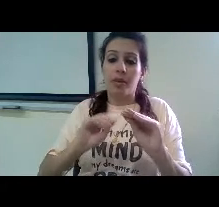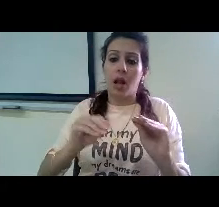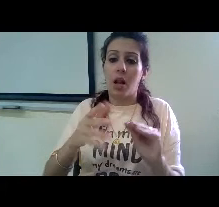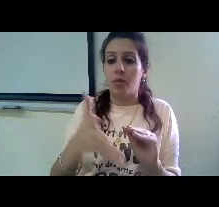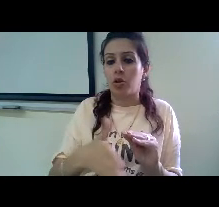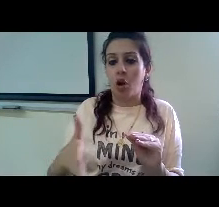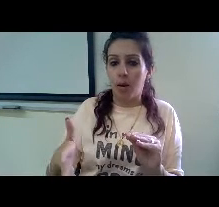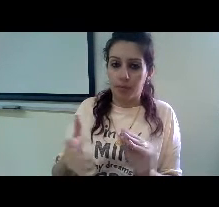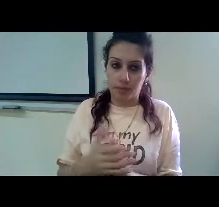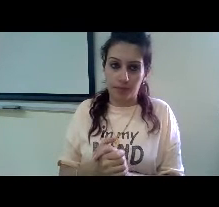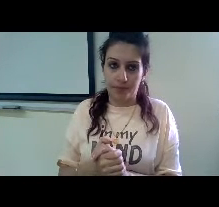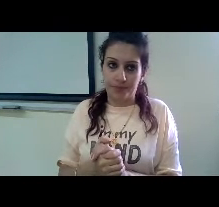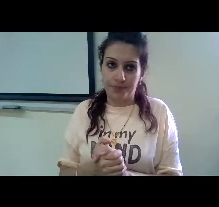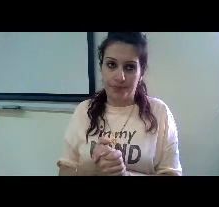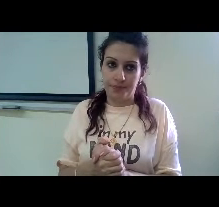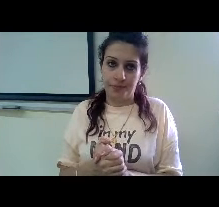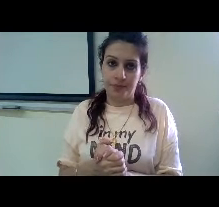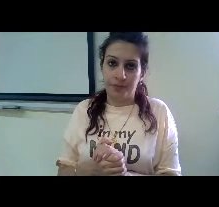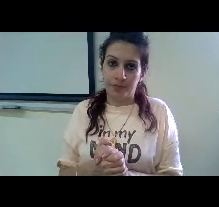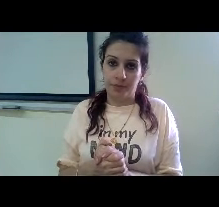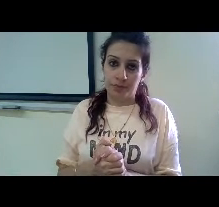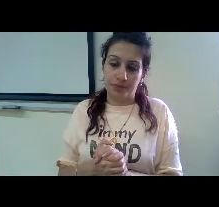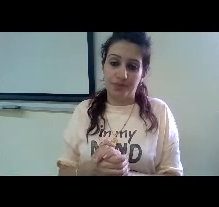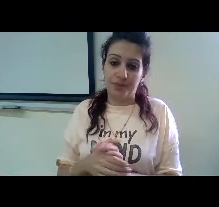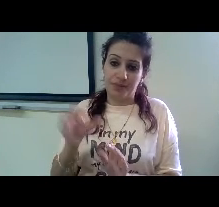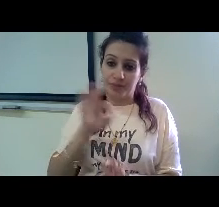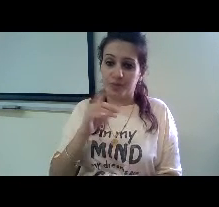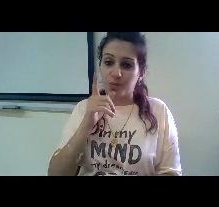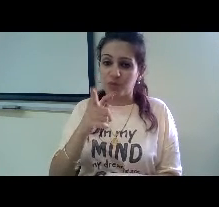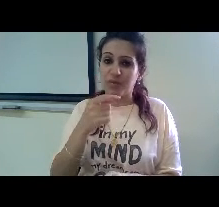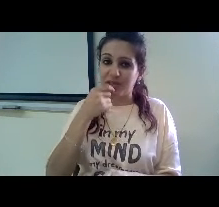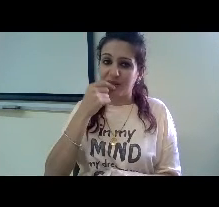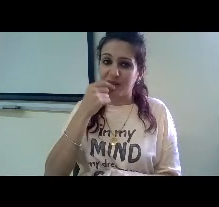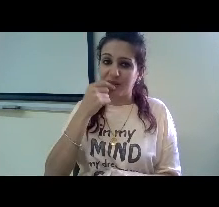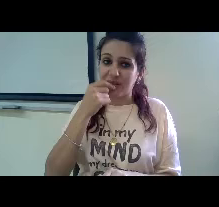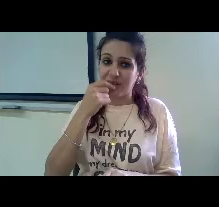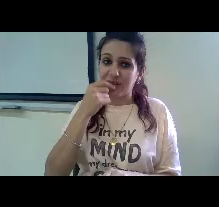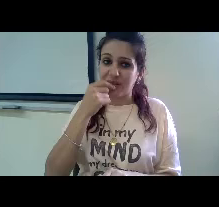of education of Paulo Freire, but it has been rethought because